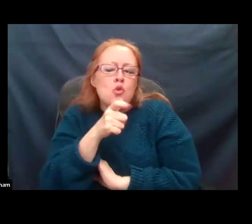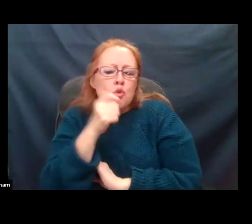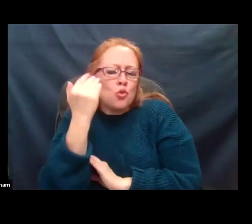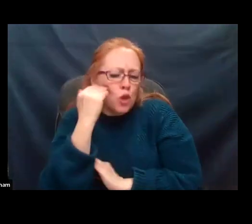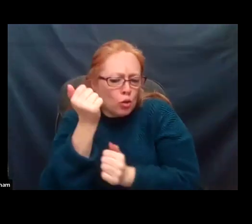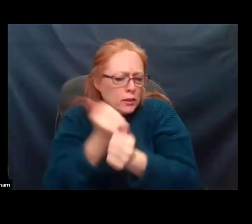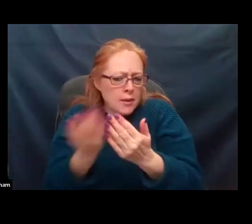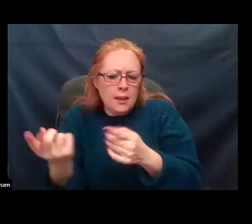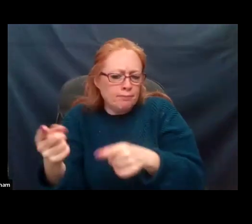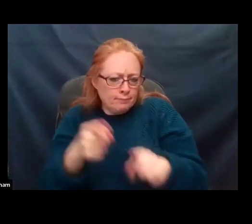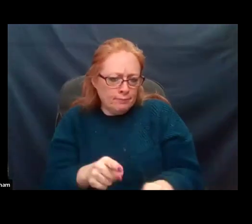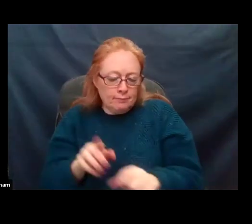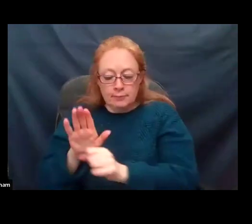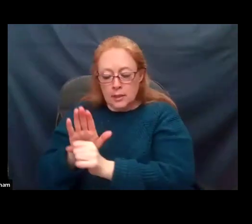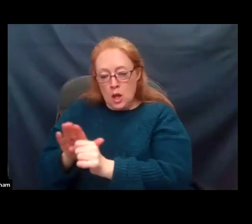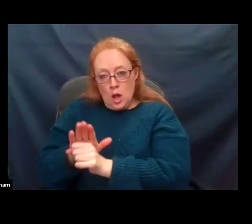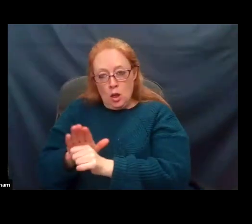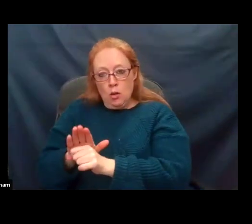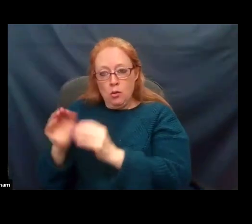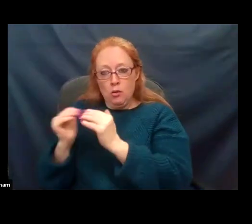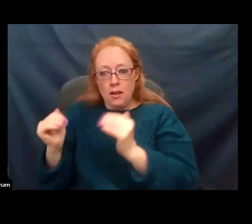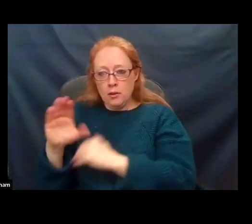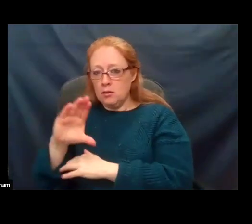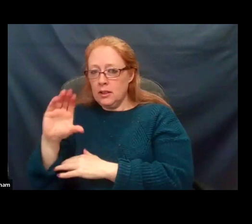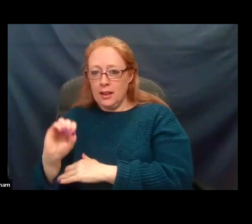Who knows what happening at the state government?